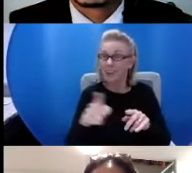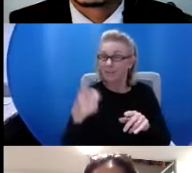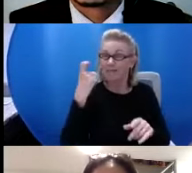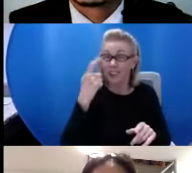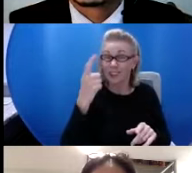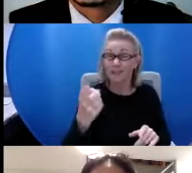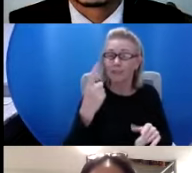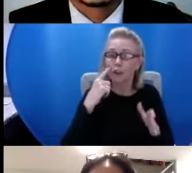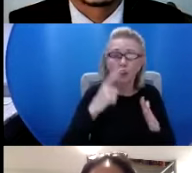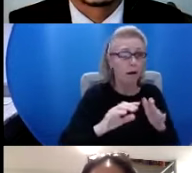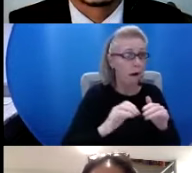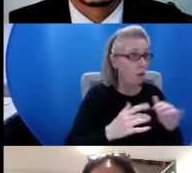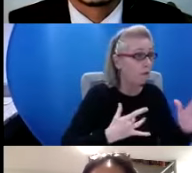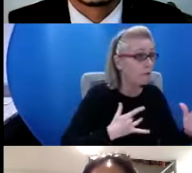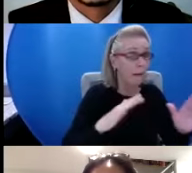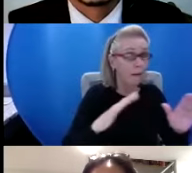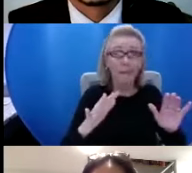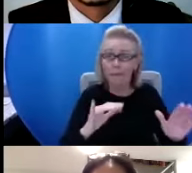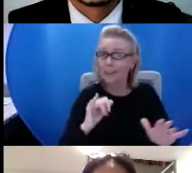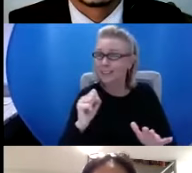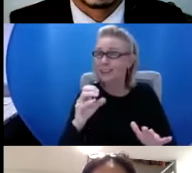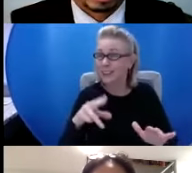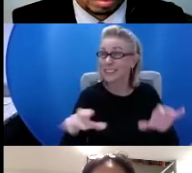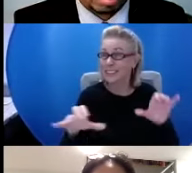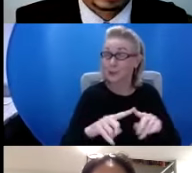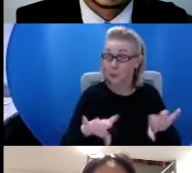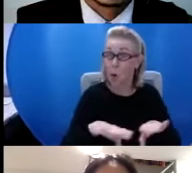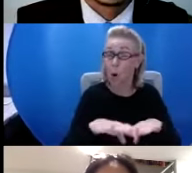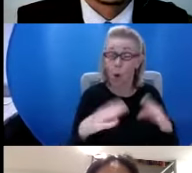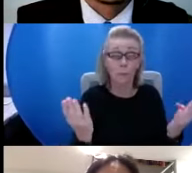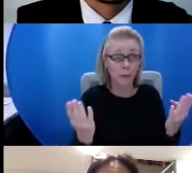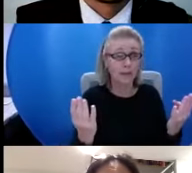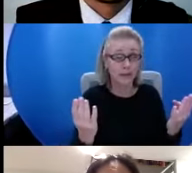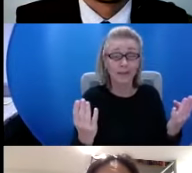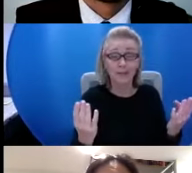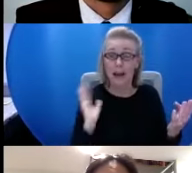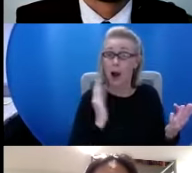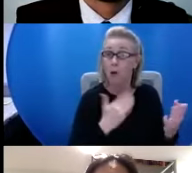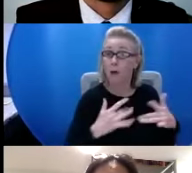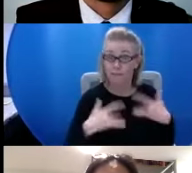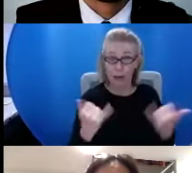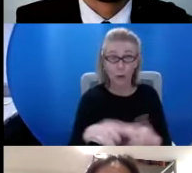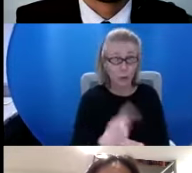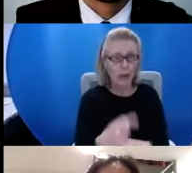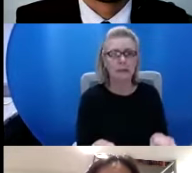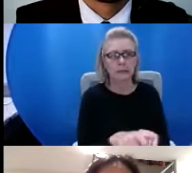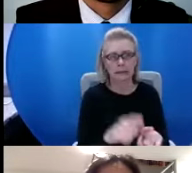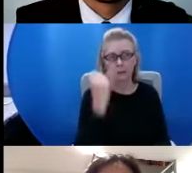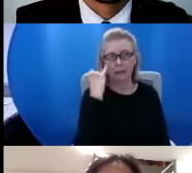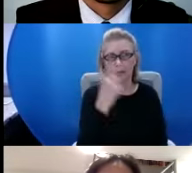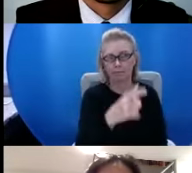check-in that Jason did to open our—our event today, the students felt that that